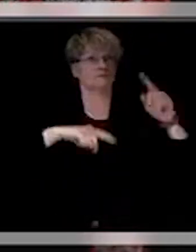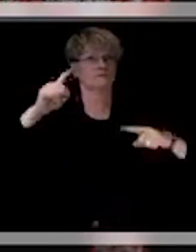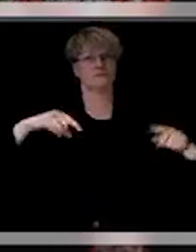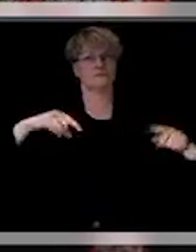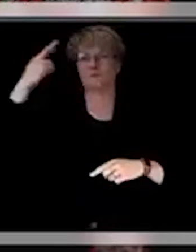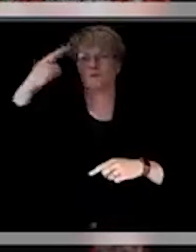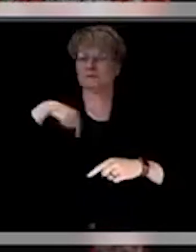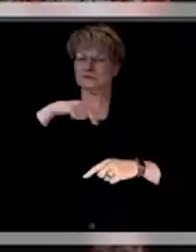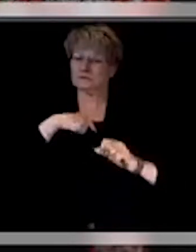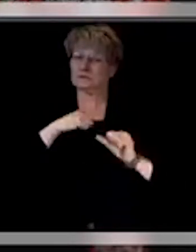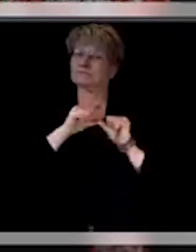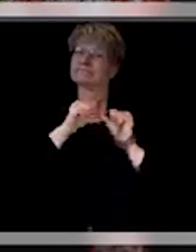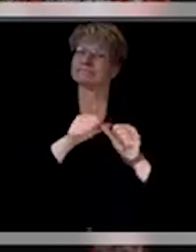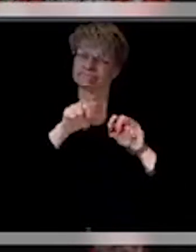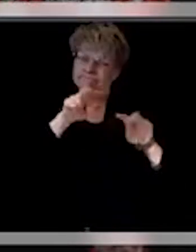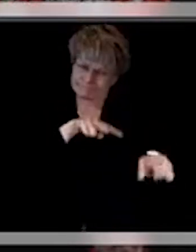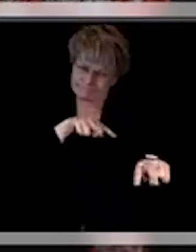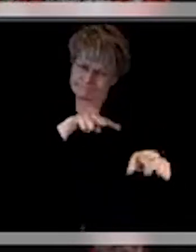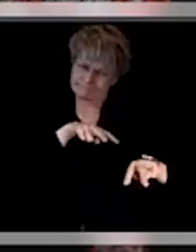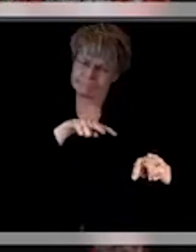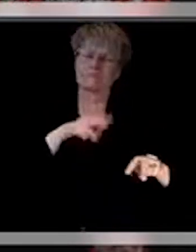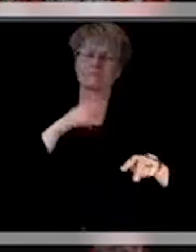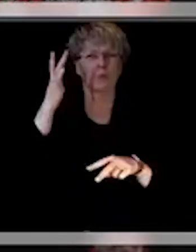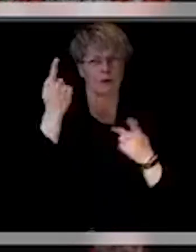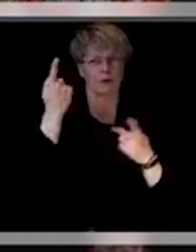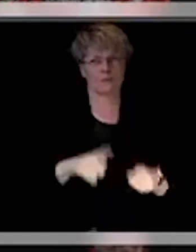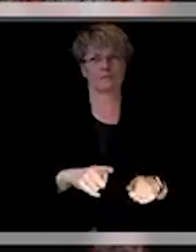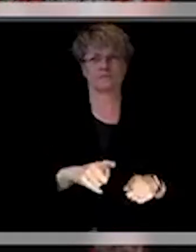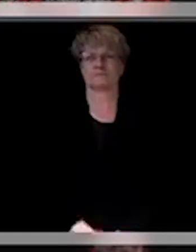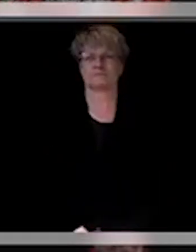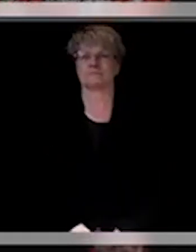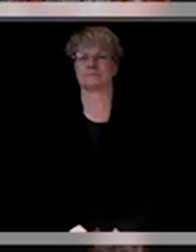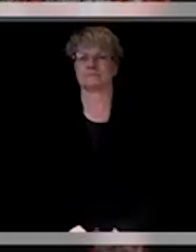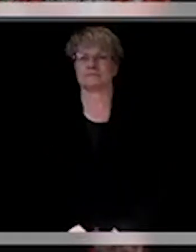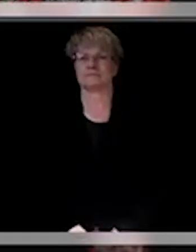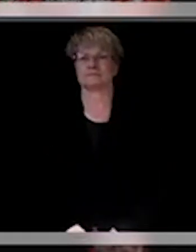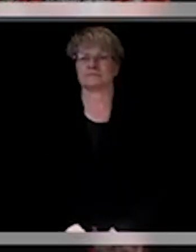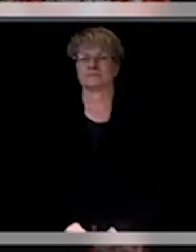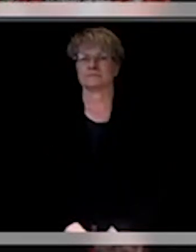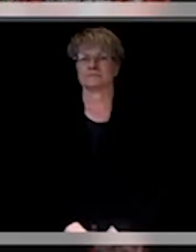well. So, I think lessons here are that the prevention guidance that has been put out